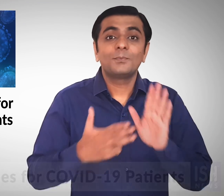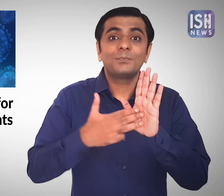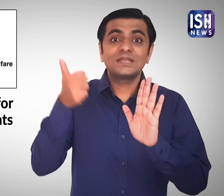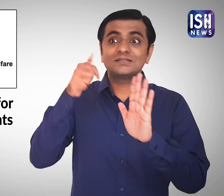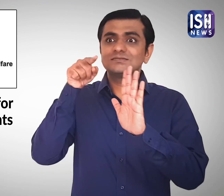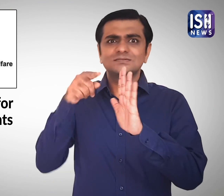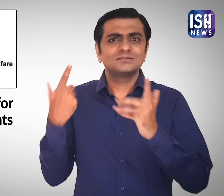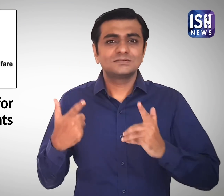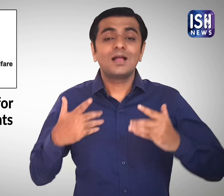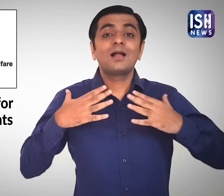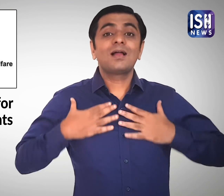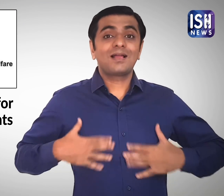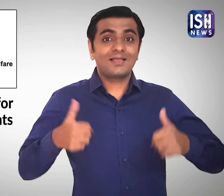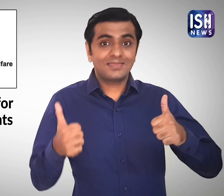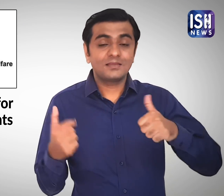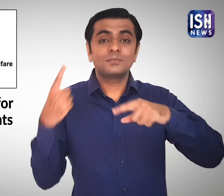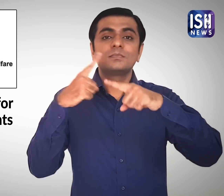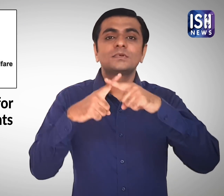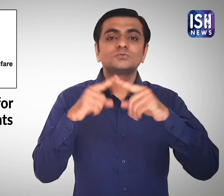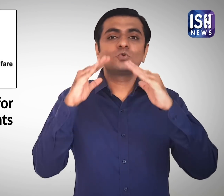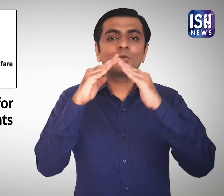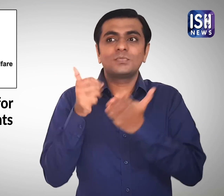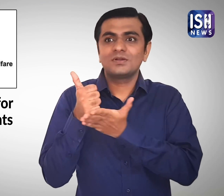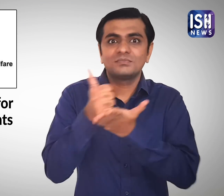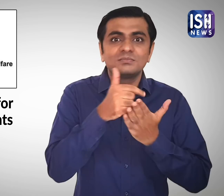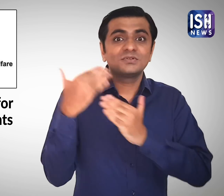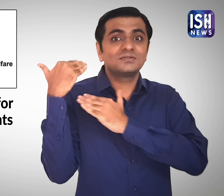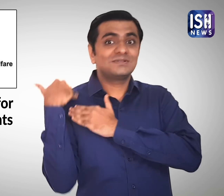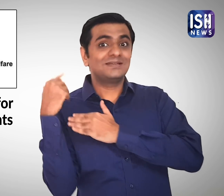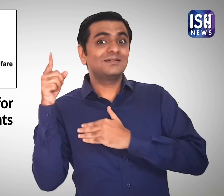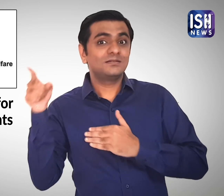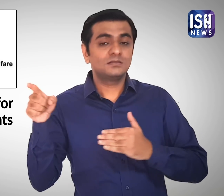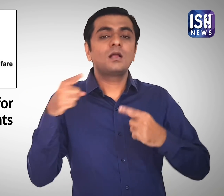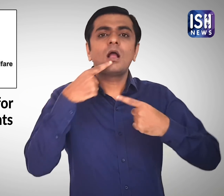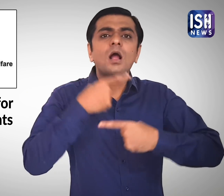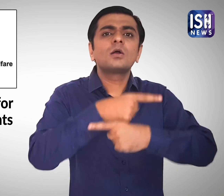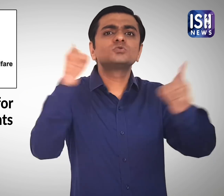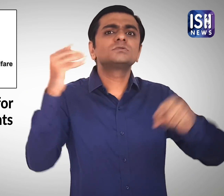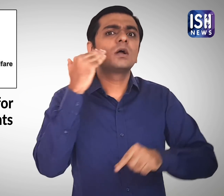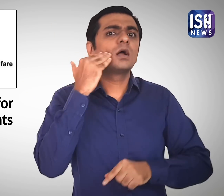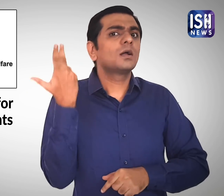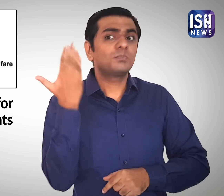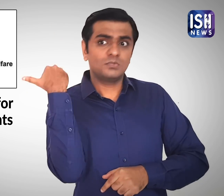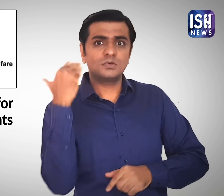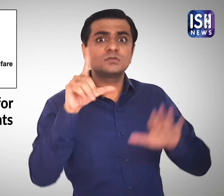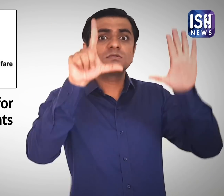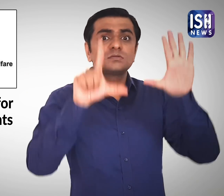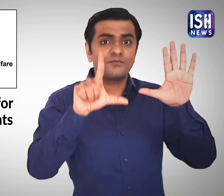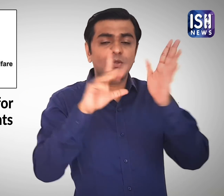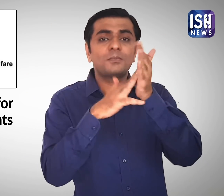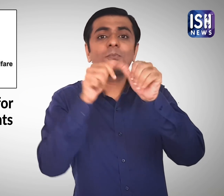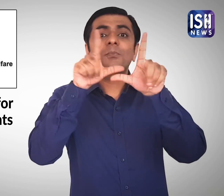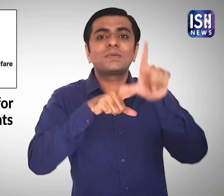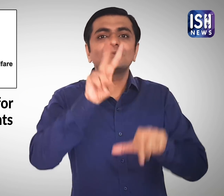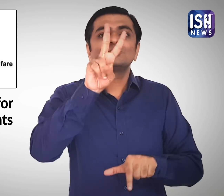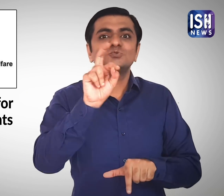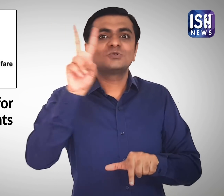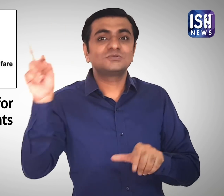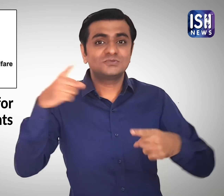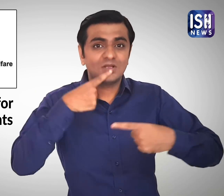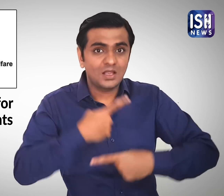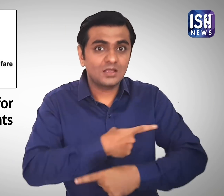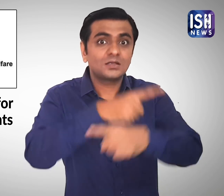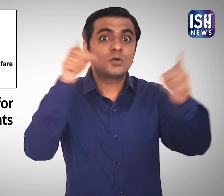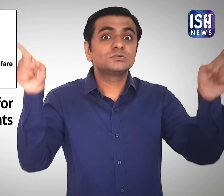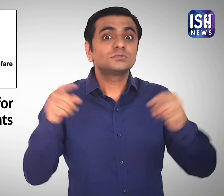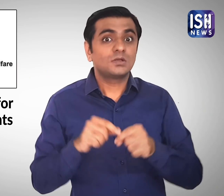On Friday 7th May 2020, the Ministry of Health and Family Welfare announced